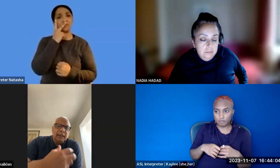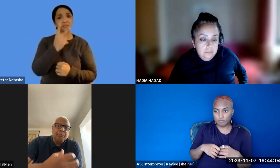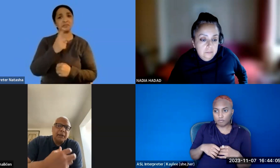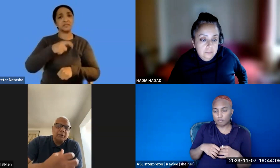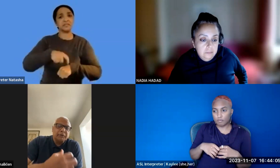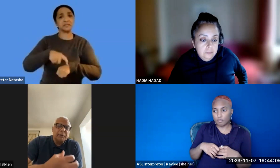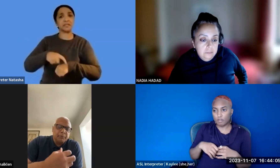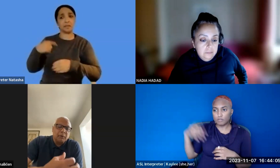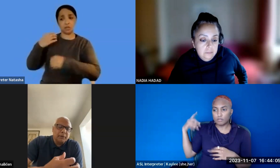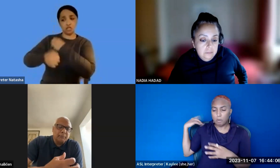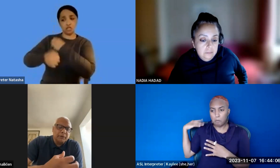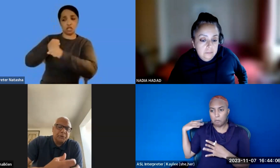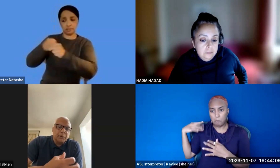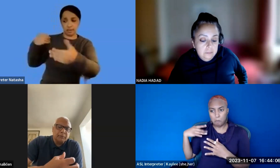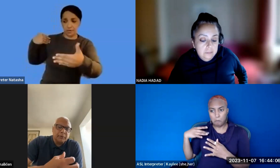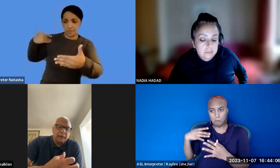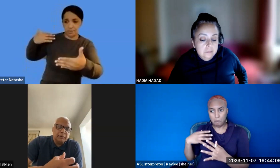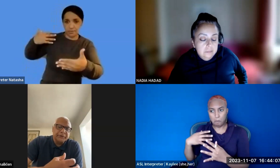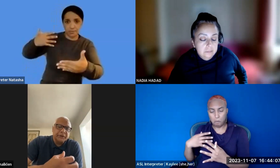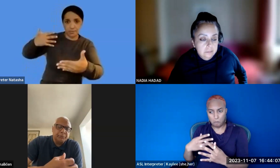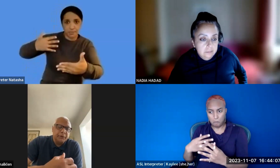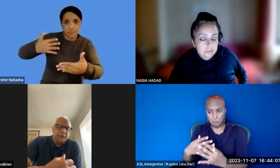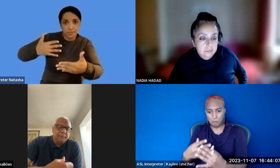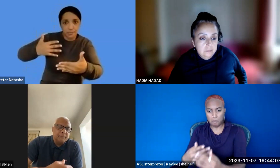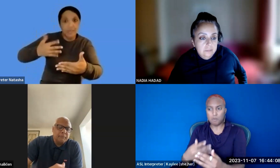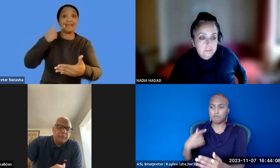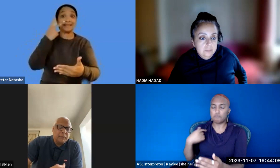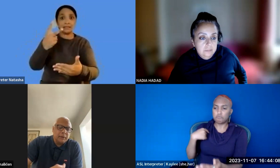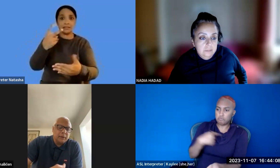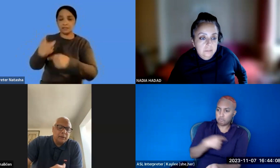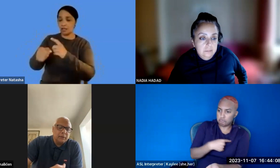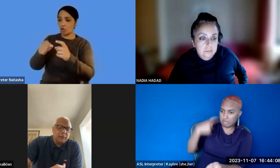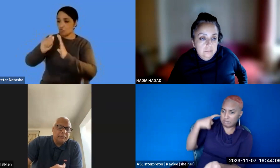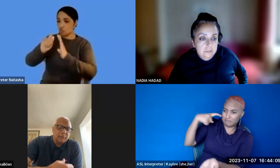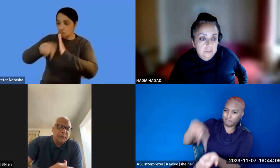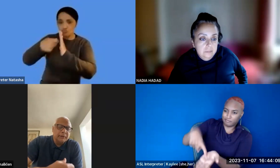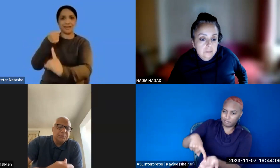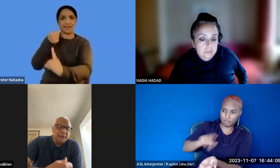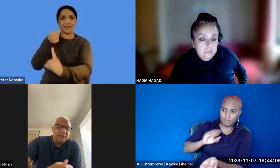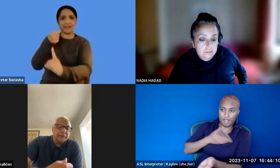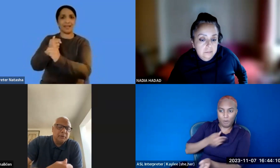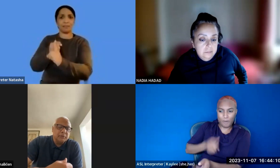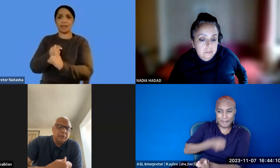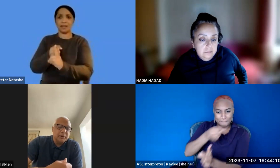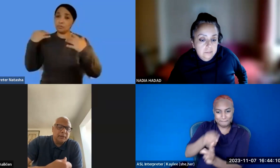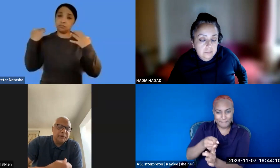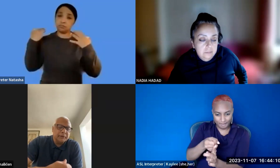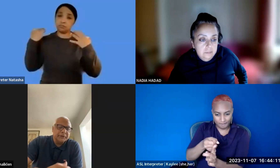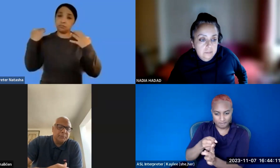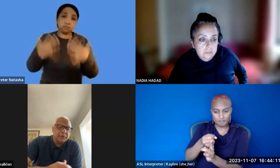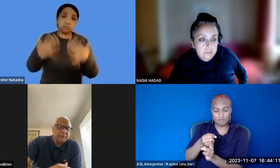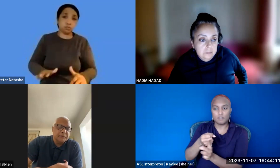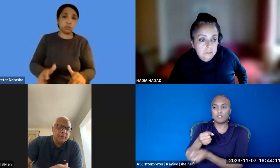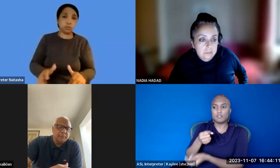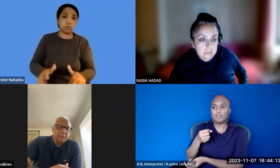the impact of the program as well. And this has been a tremendous benefit to ADF.